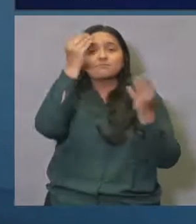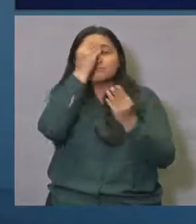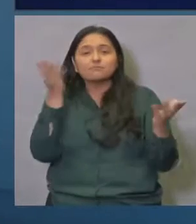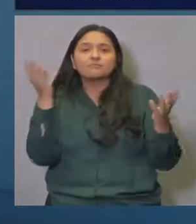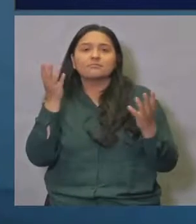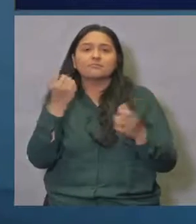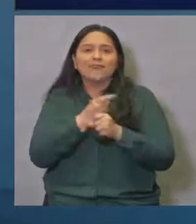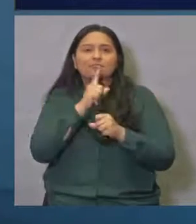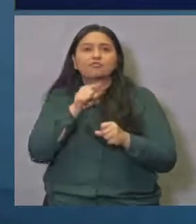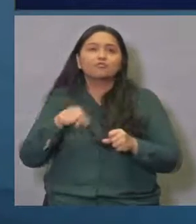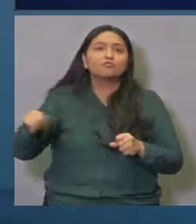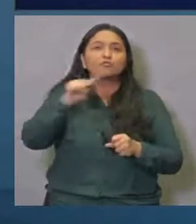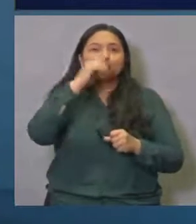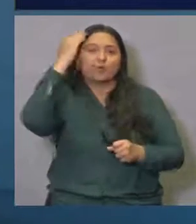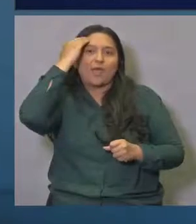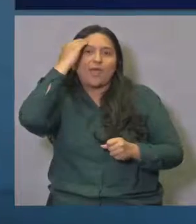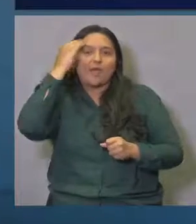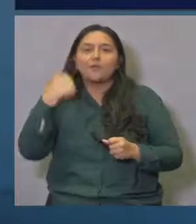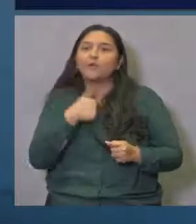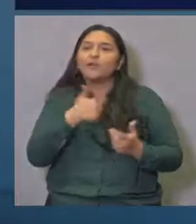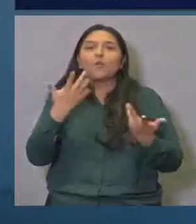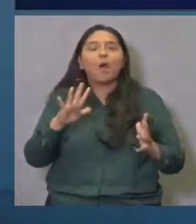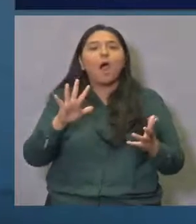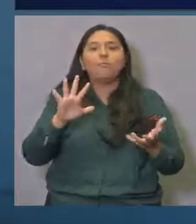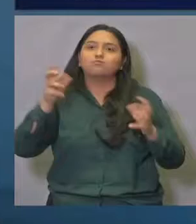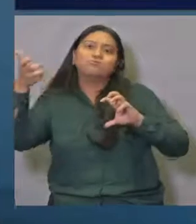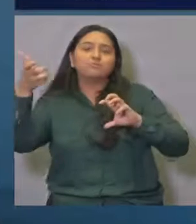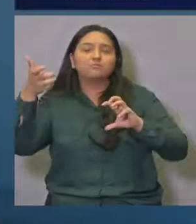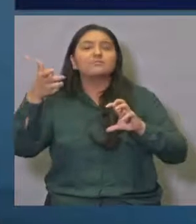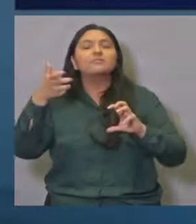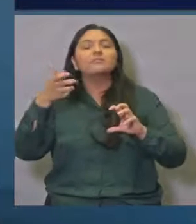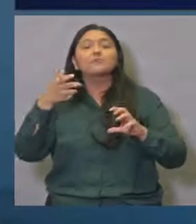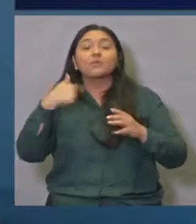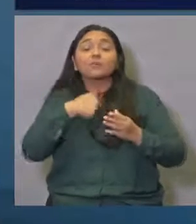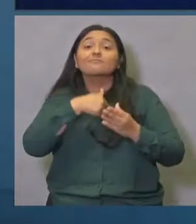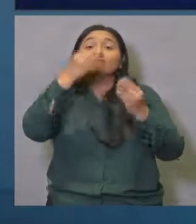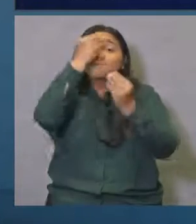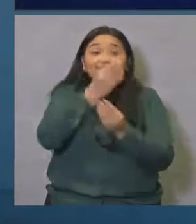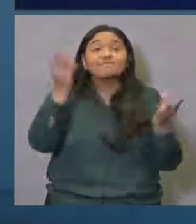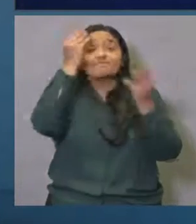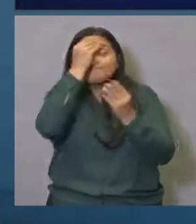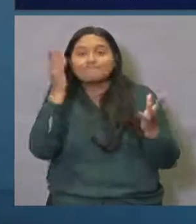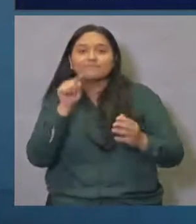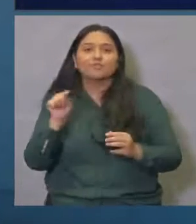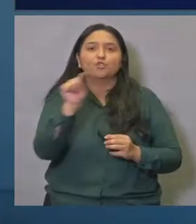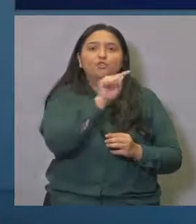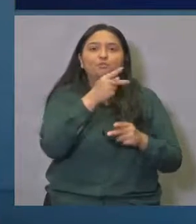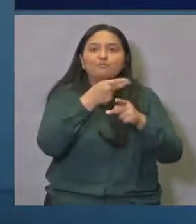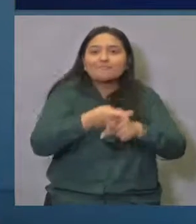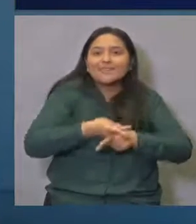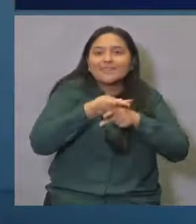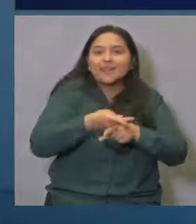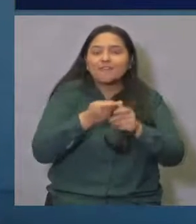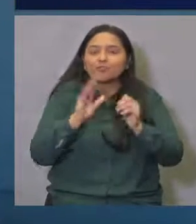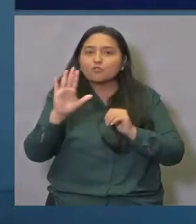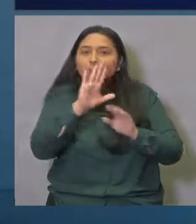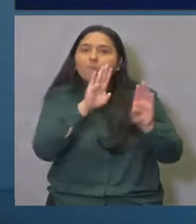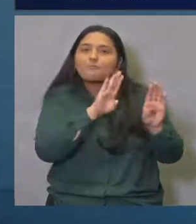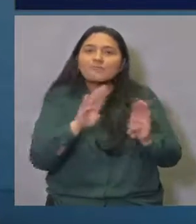RECOGNITION. WE SHARE THIS INFORMATION SO PEOPLE CAN BE AWARE AND IT DOES